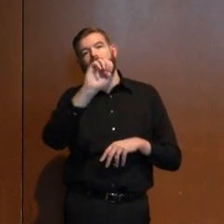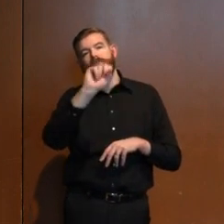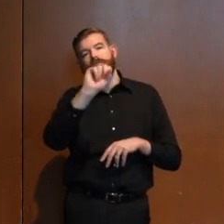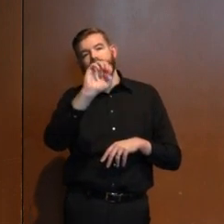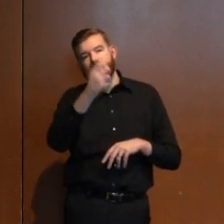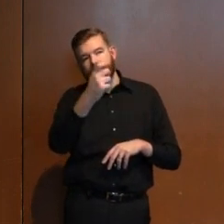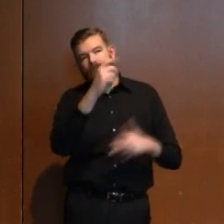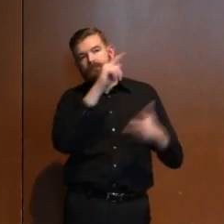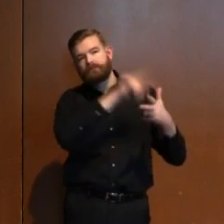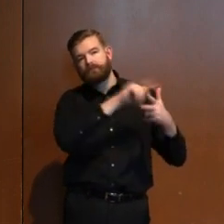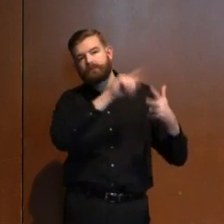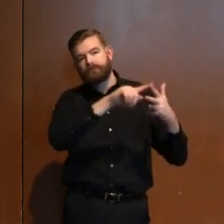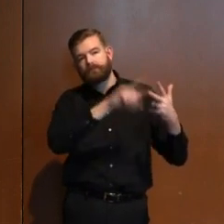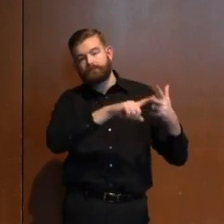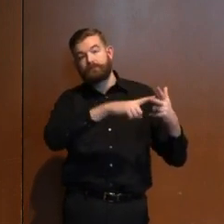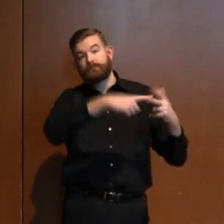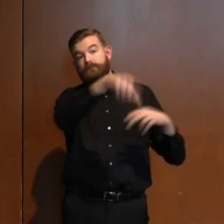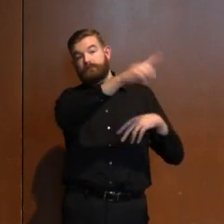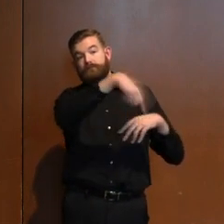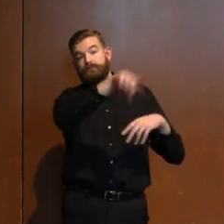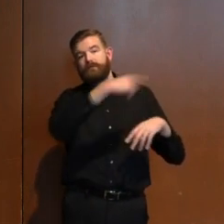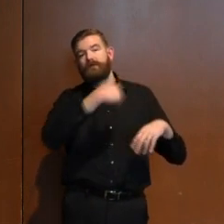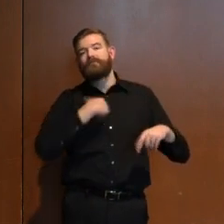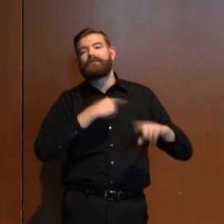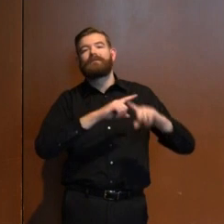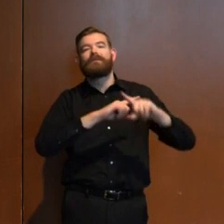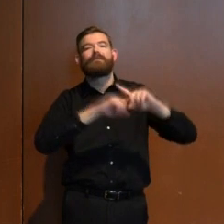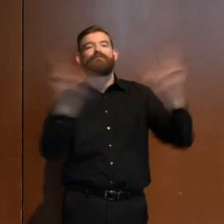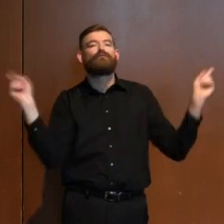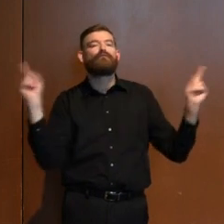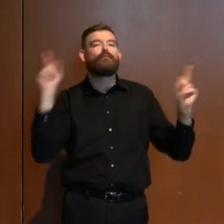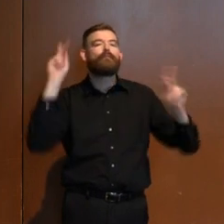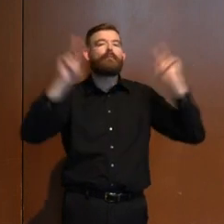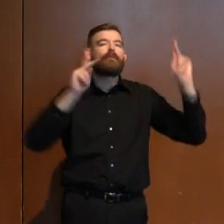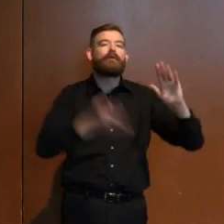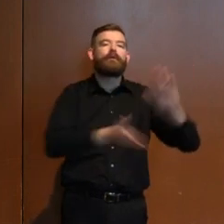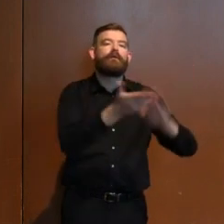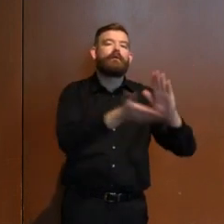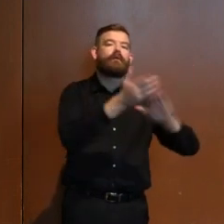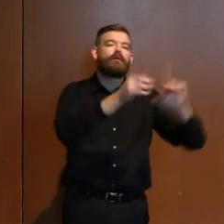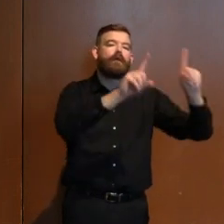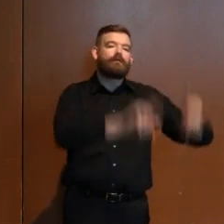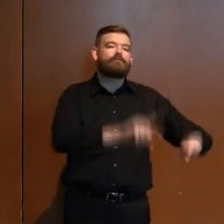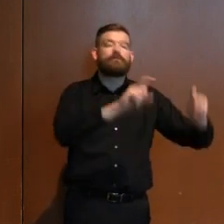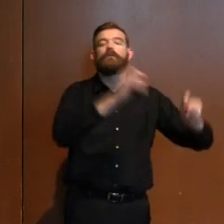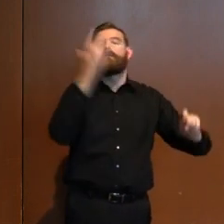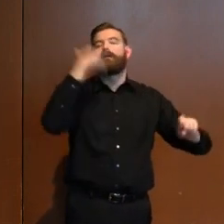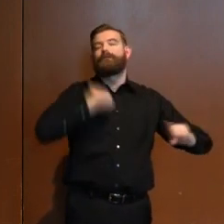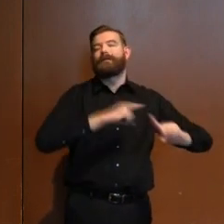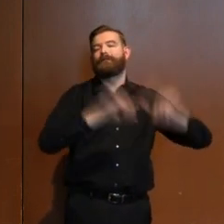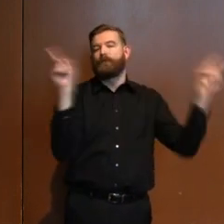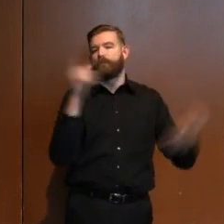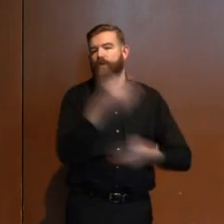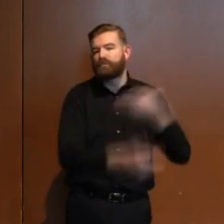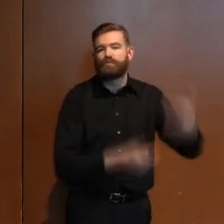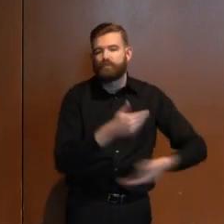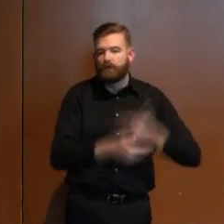SYSTEM HUDSON REGIONAL MIGHT BE DOING OR HACKENSACK. UNION, POSAIC AND TOMORROW ESSEX. DIFFERENT SPONSORS, DIFFERENT